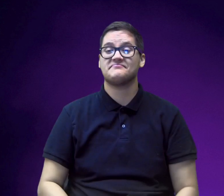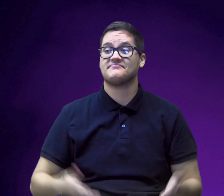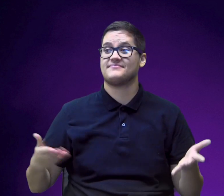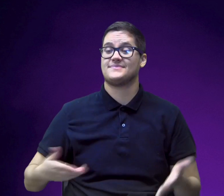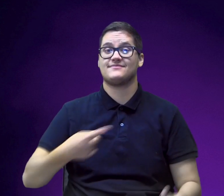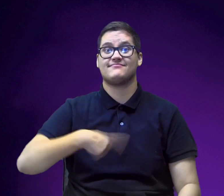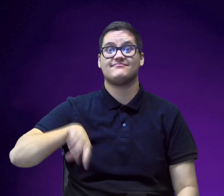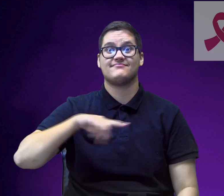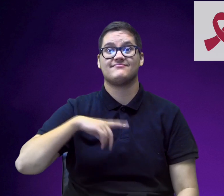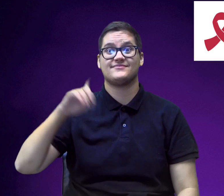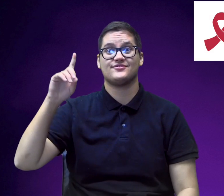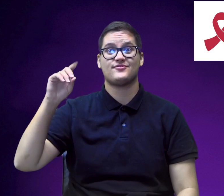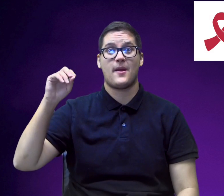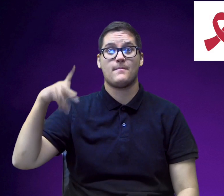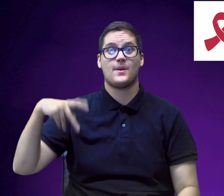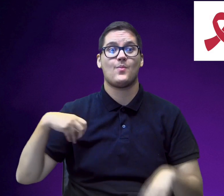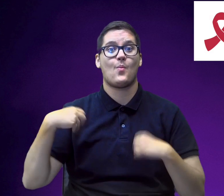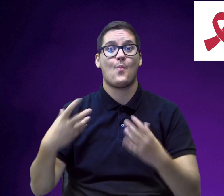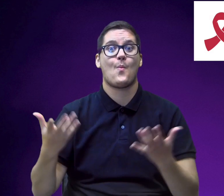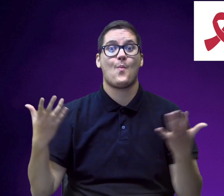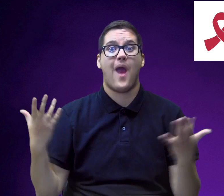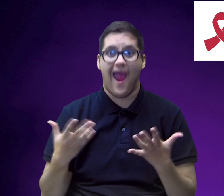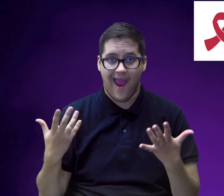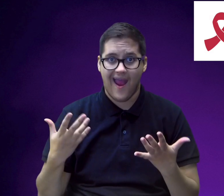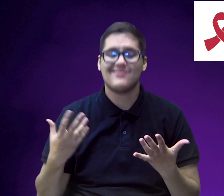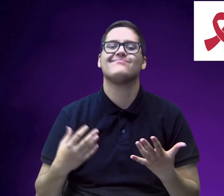Here we at DOP provide following services: